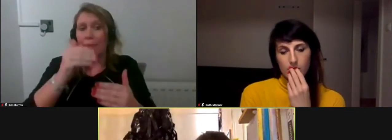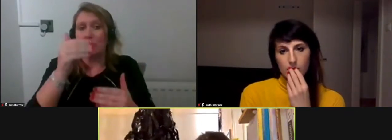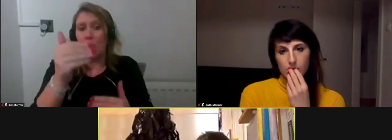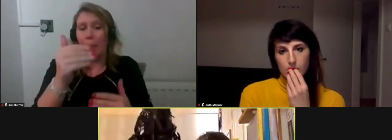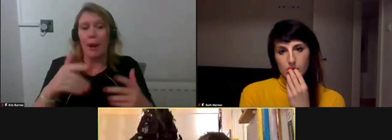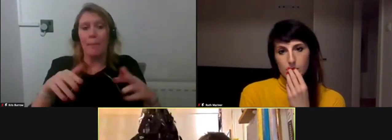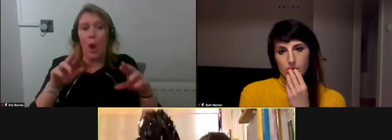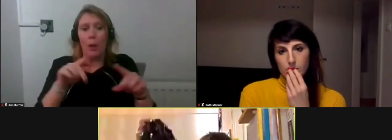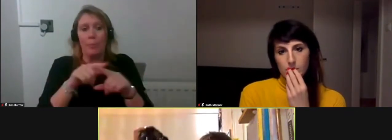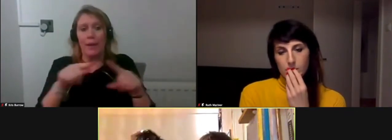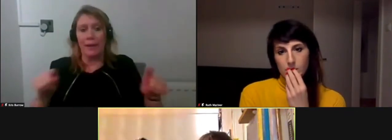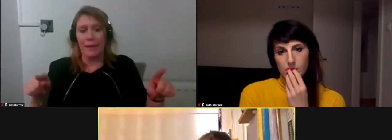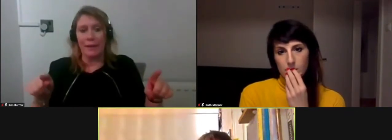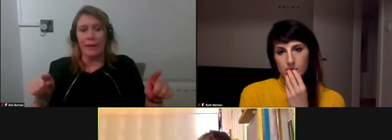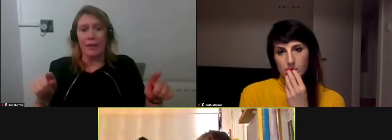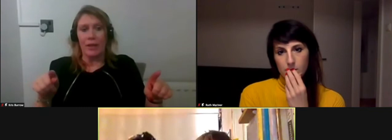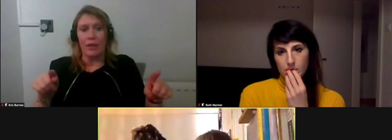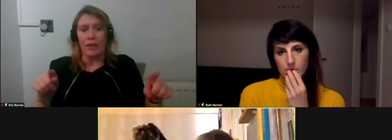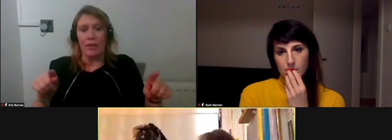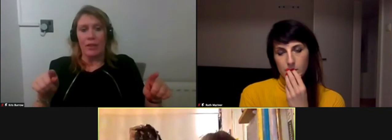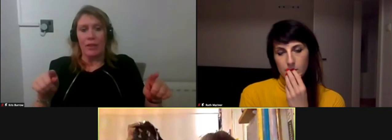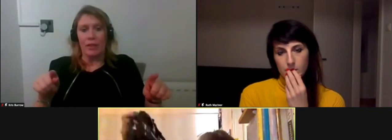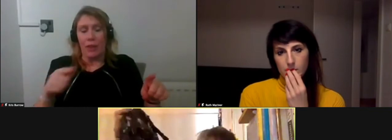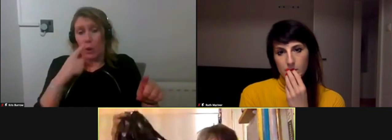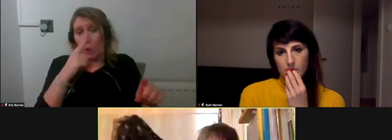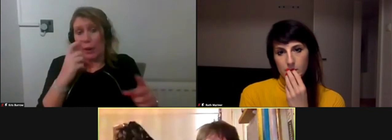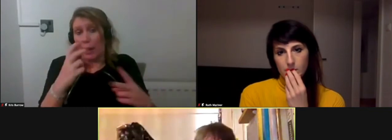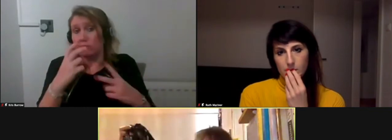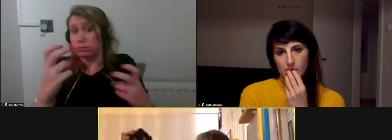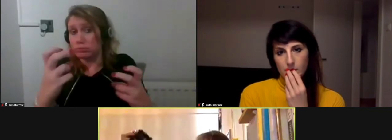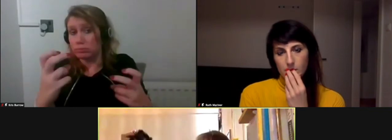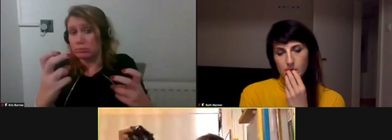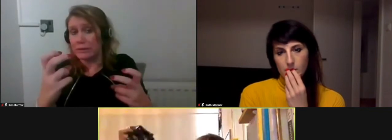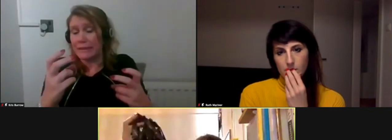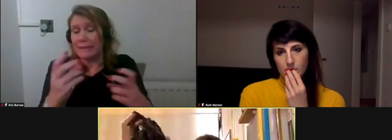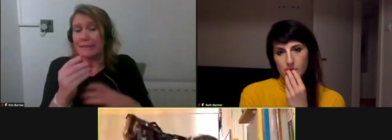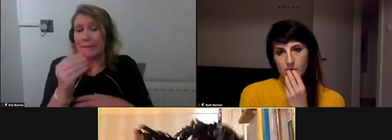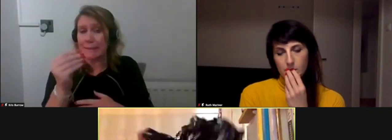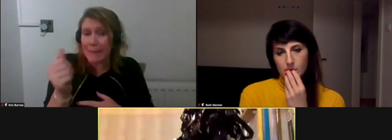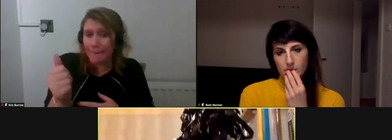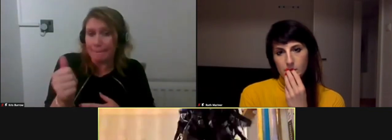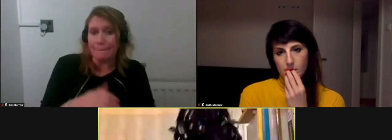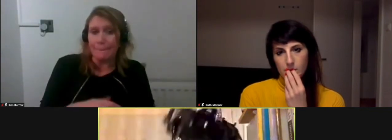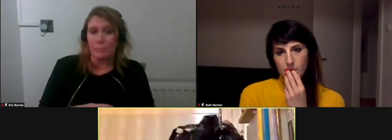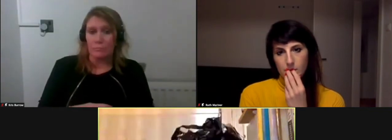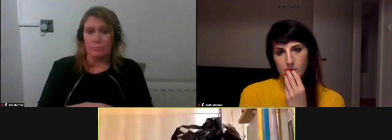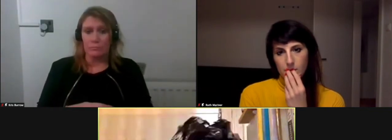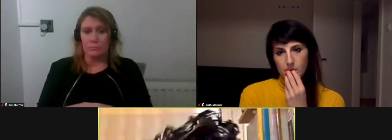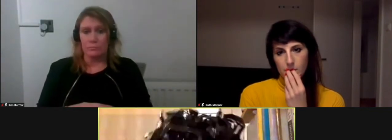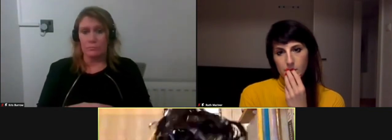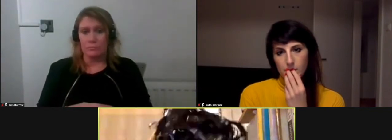that you will be able to hear some of